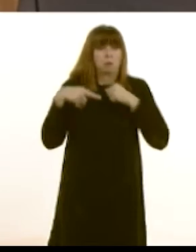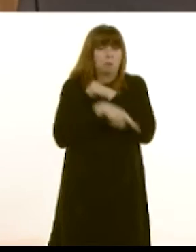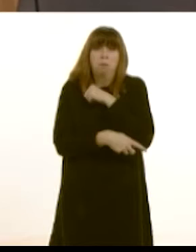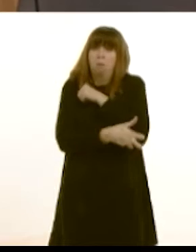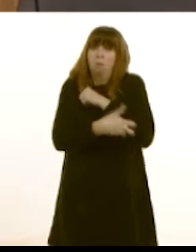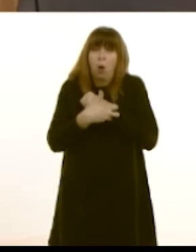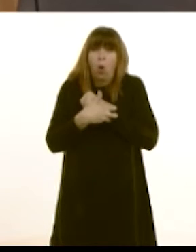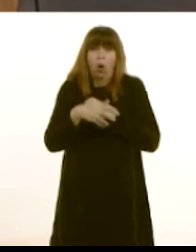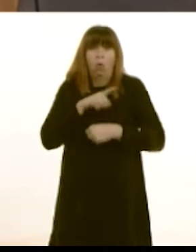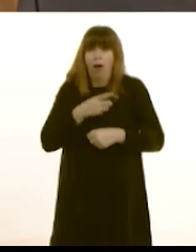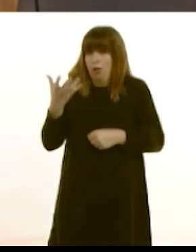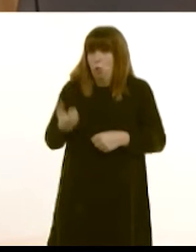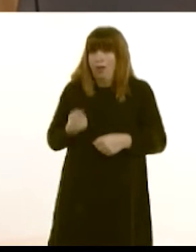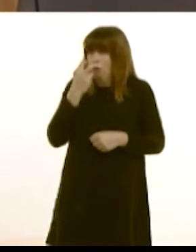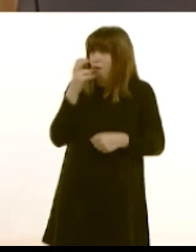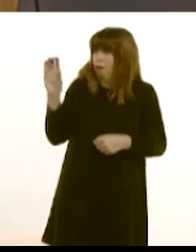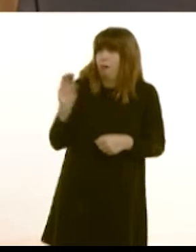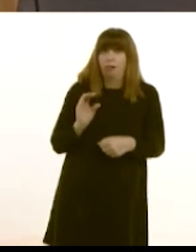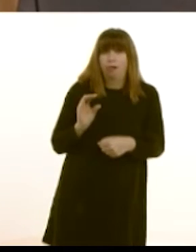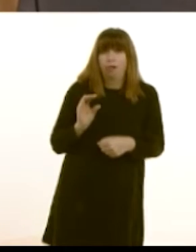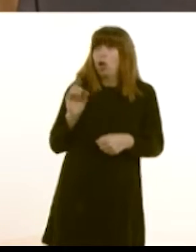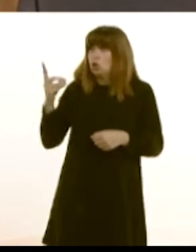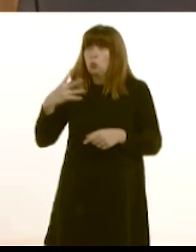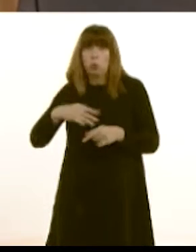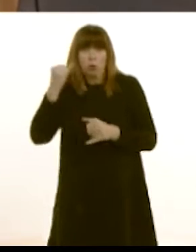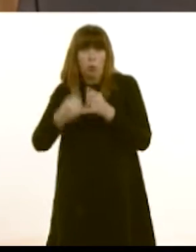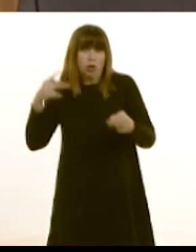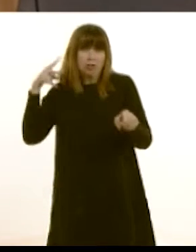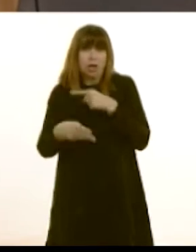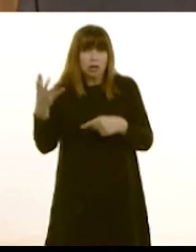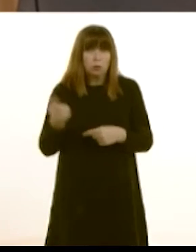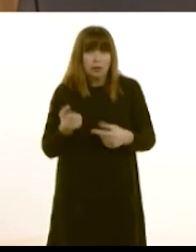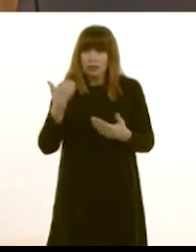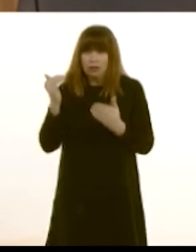on low pay, and what his party proposes to do is to cut their pay even further. Even further.